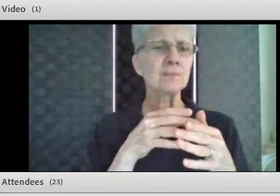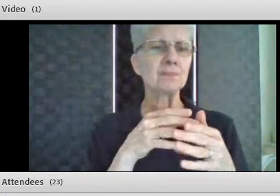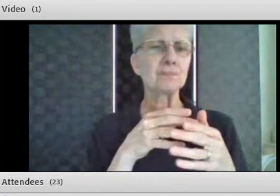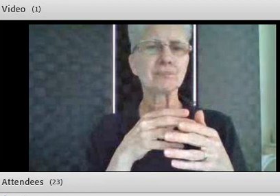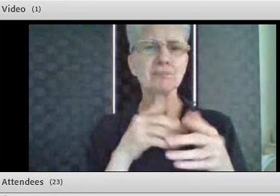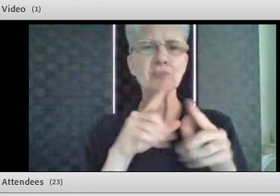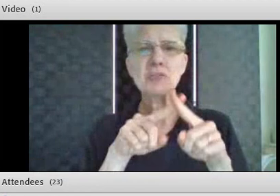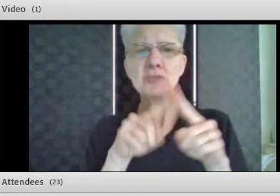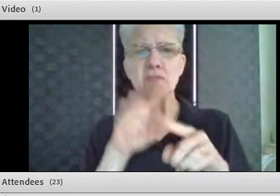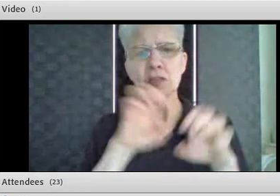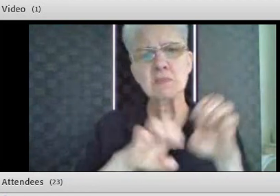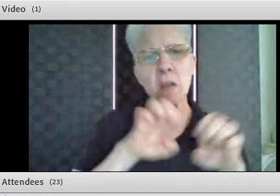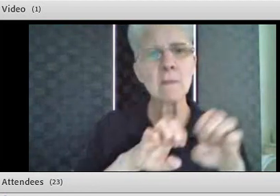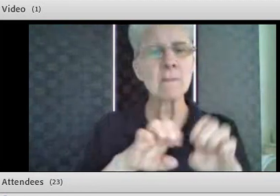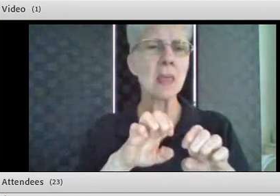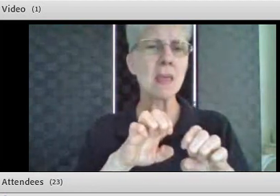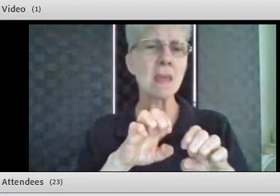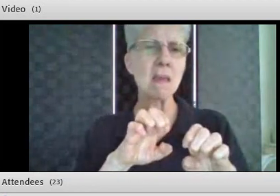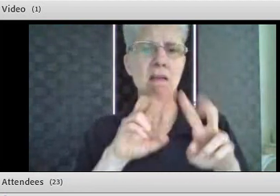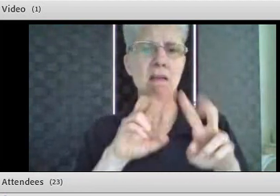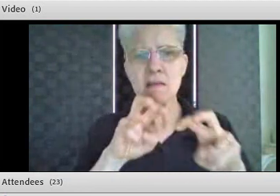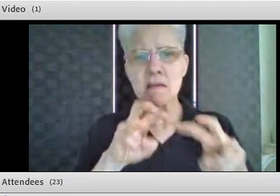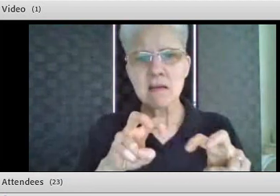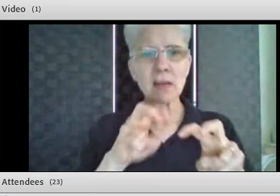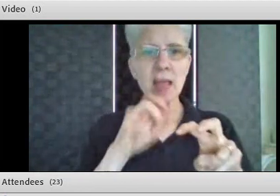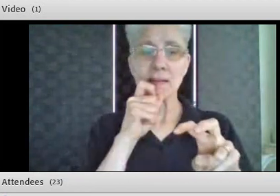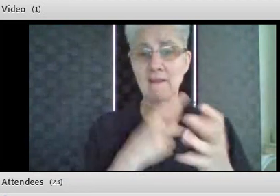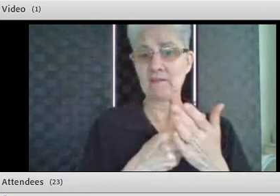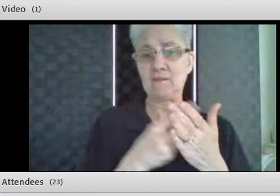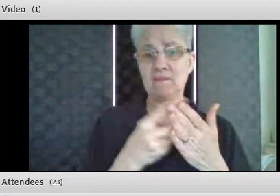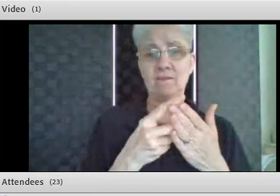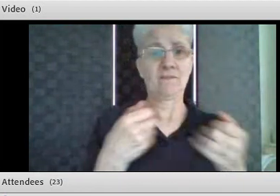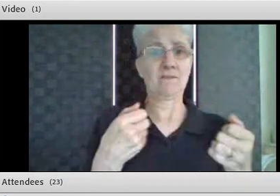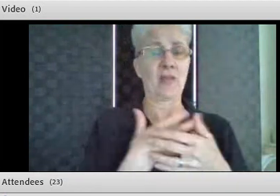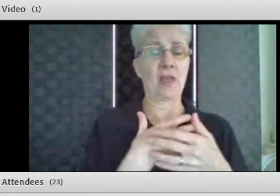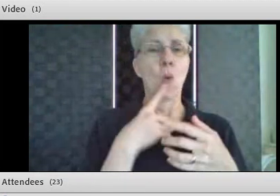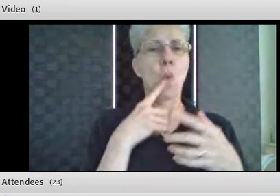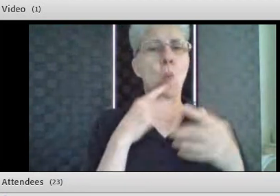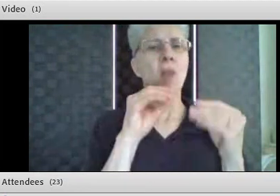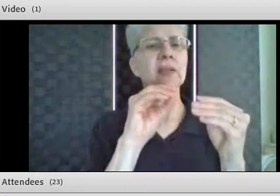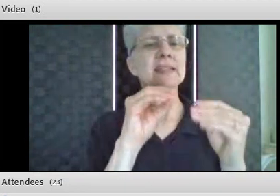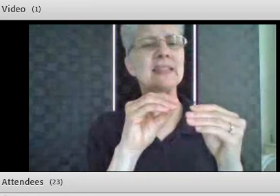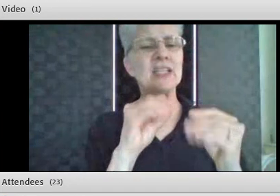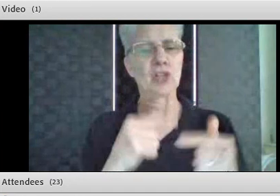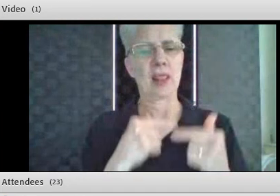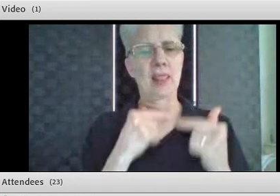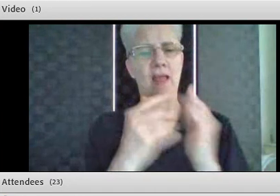experiment and explore without a fear of failure all while teaching them some of life's most valuable skills.